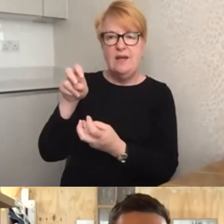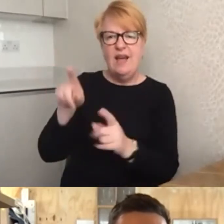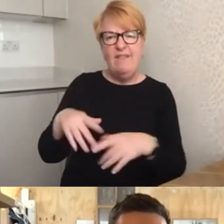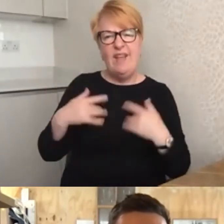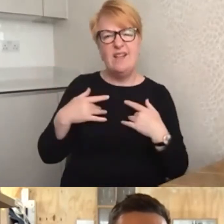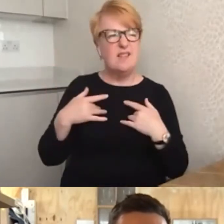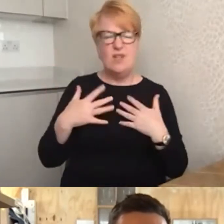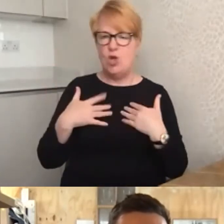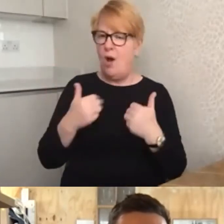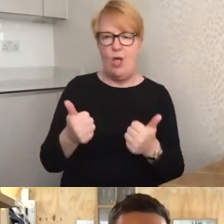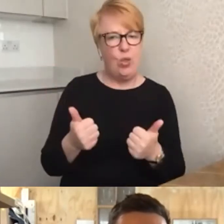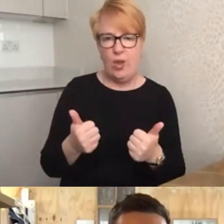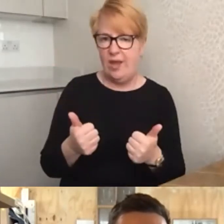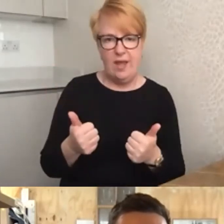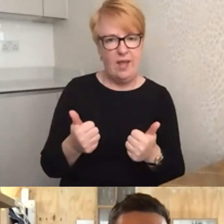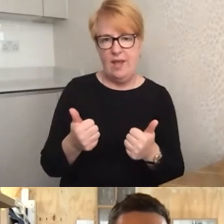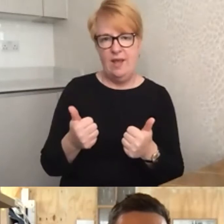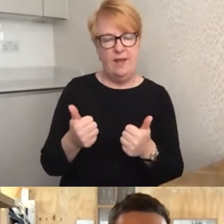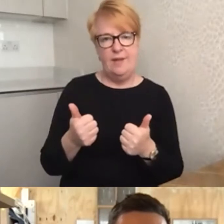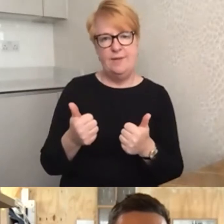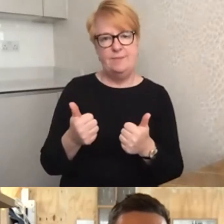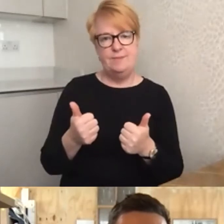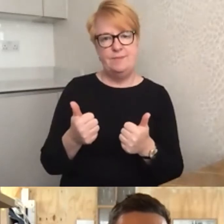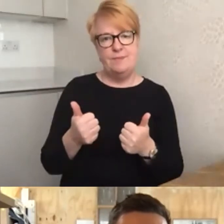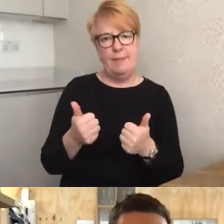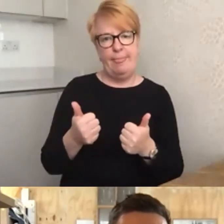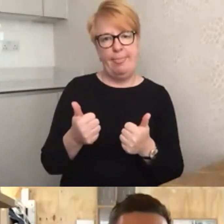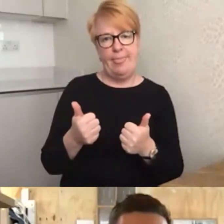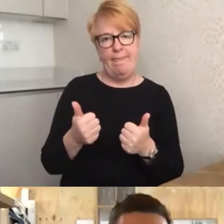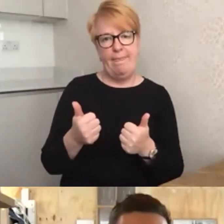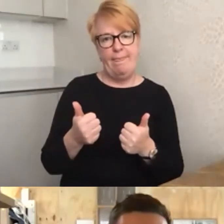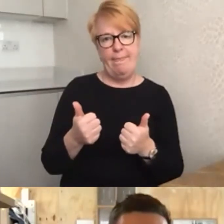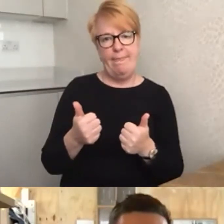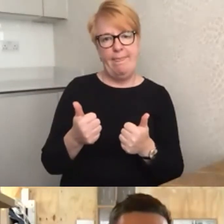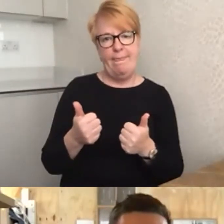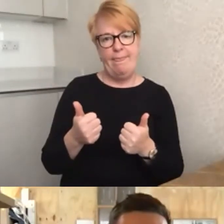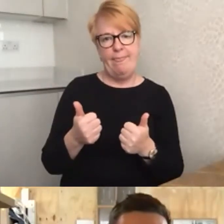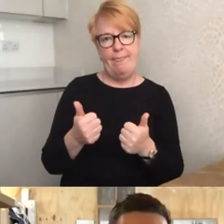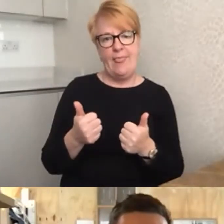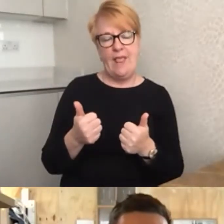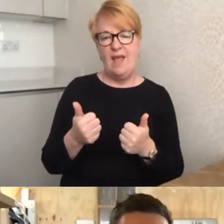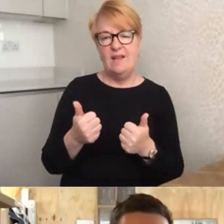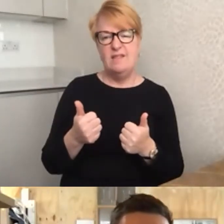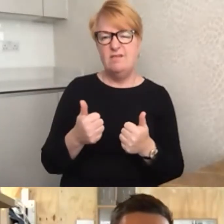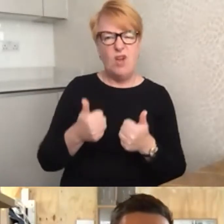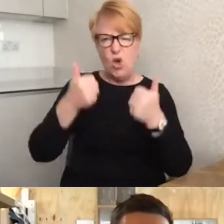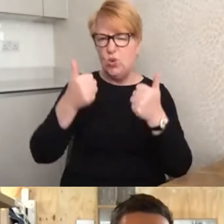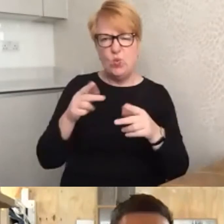especially unhealthy way to function. So, I don't know what Mat said was